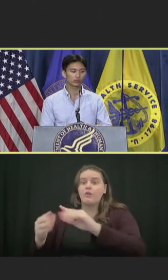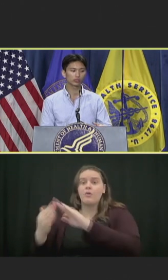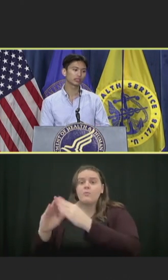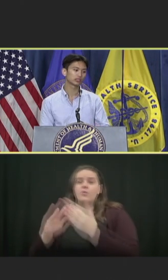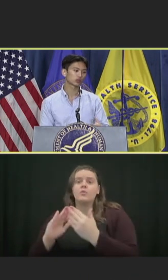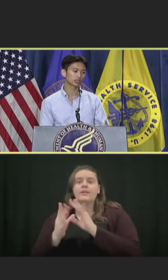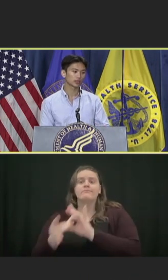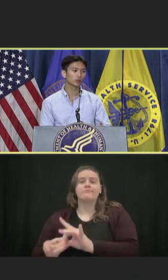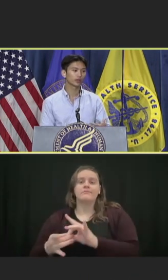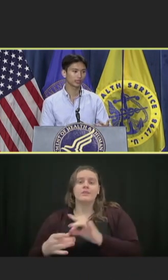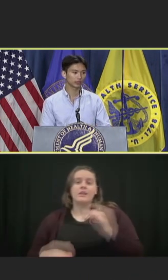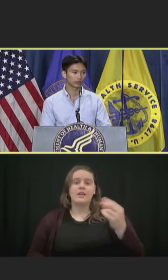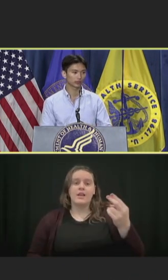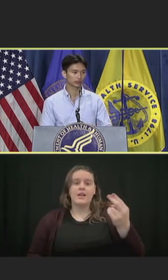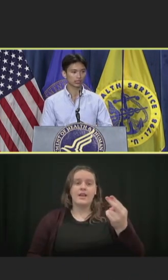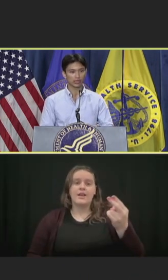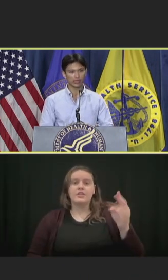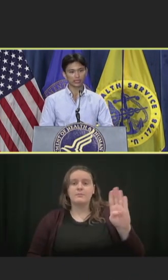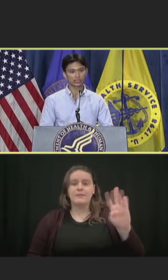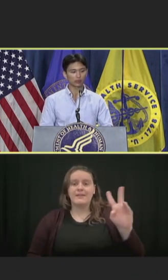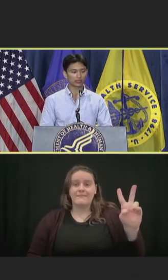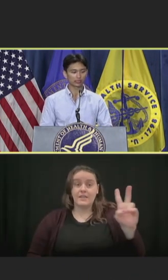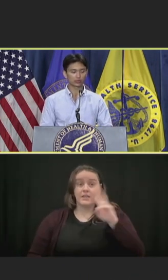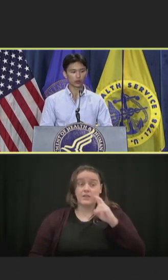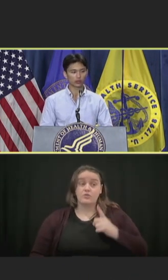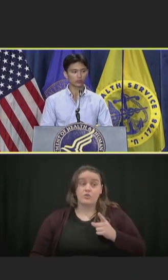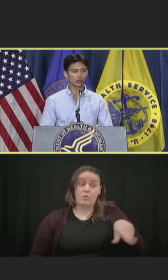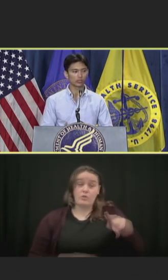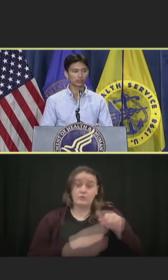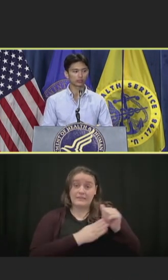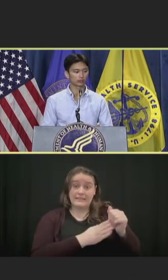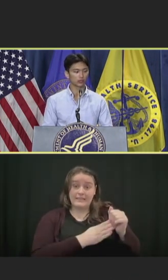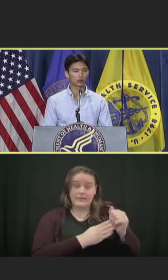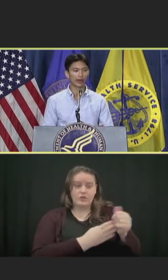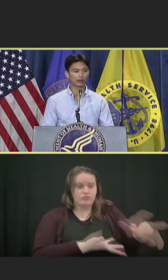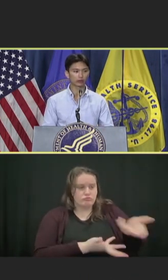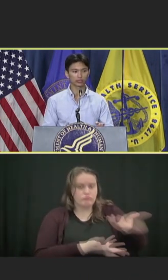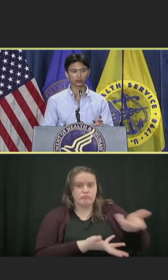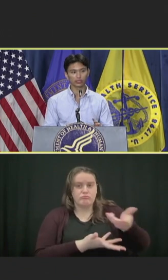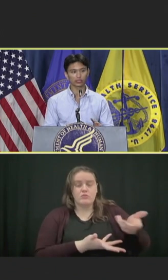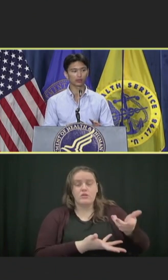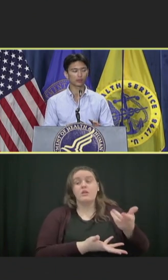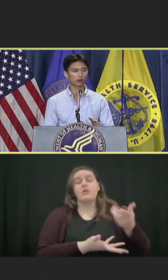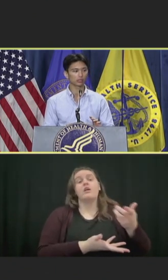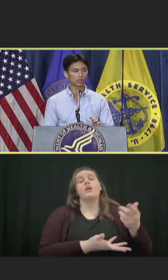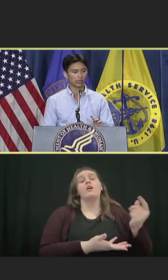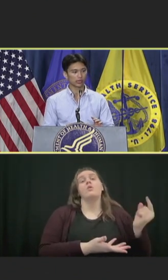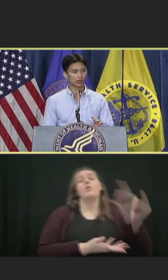these trusted community leaders in spaces where communities, you know, gather. So, thinking about,